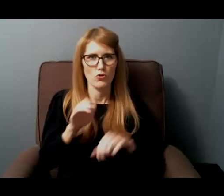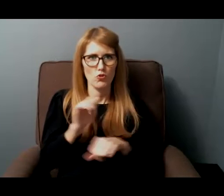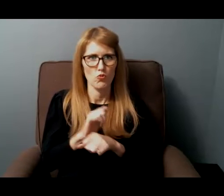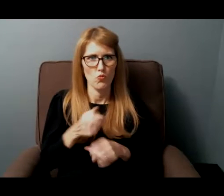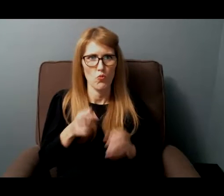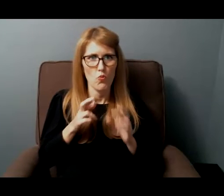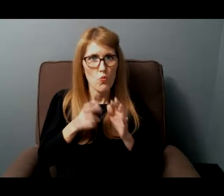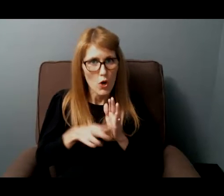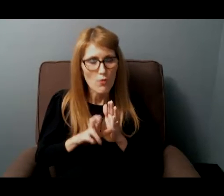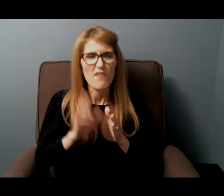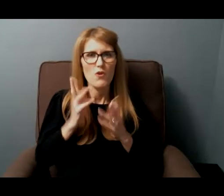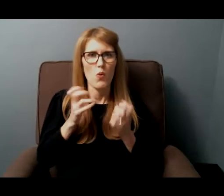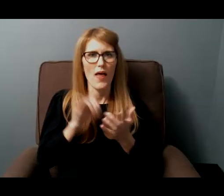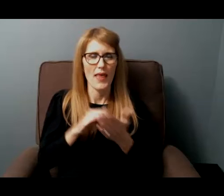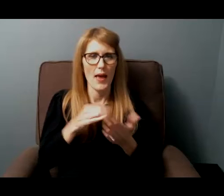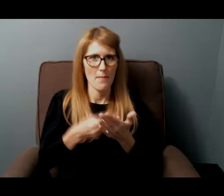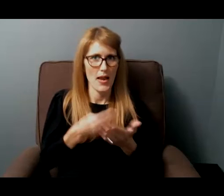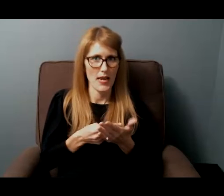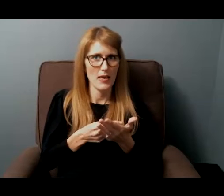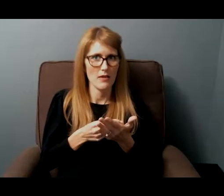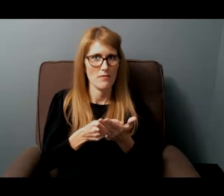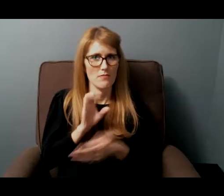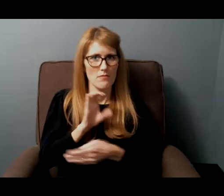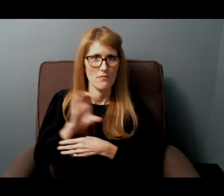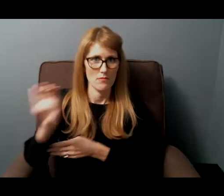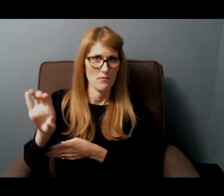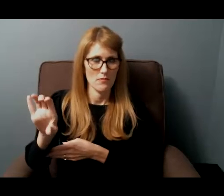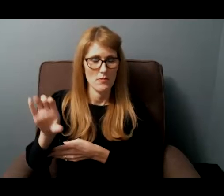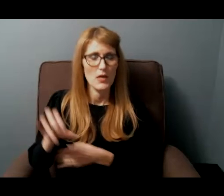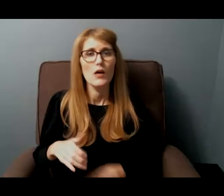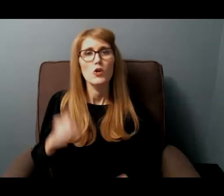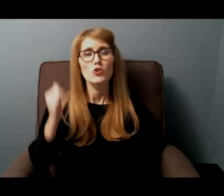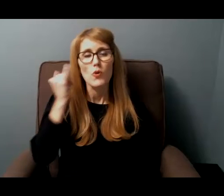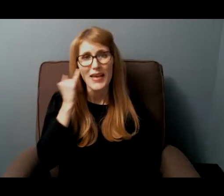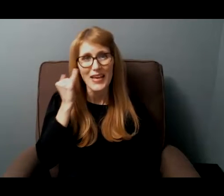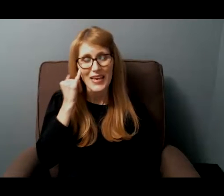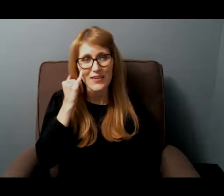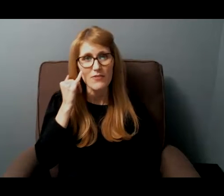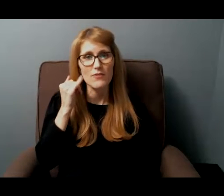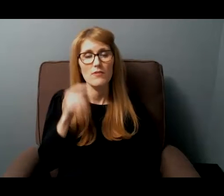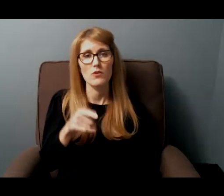Again, anybody who is finding that they are going to be or they are earning above SGA,